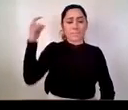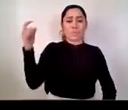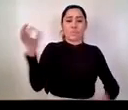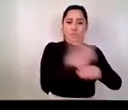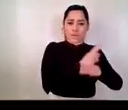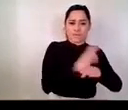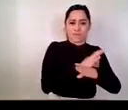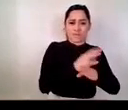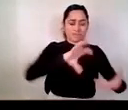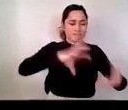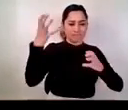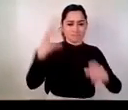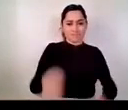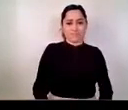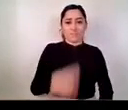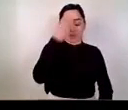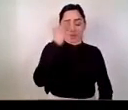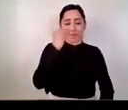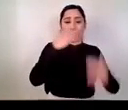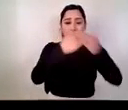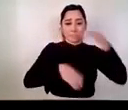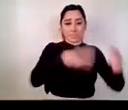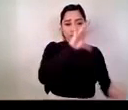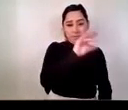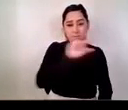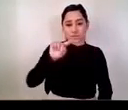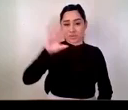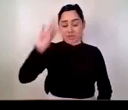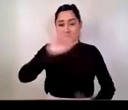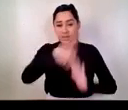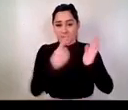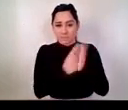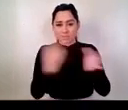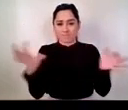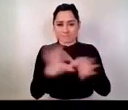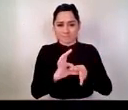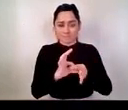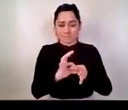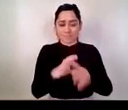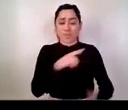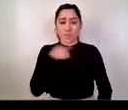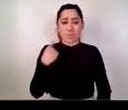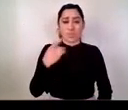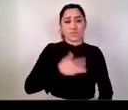Sleeping less than 7 to 8 hours per night is linked to an increased risk of heart disease,